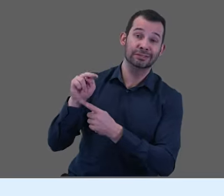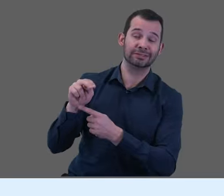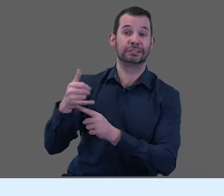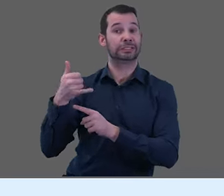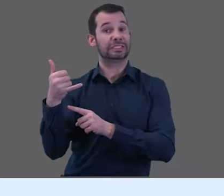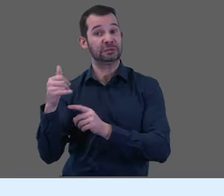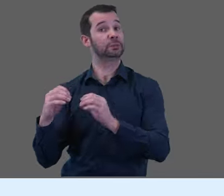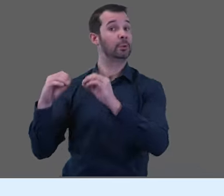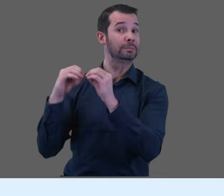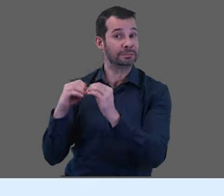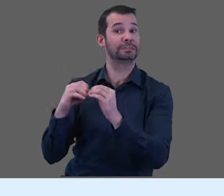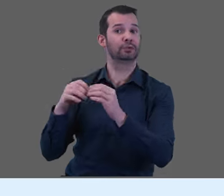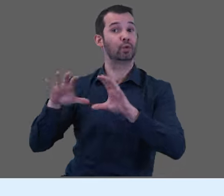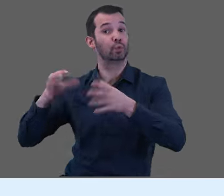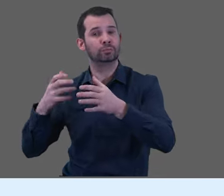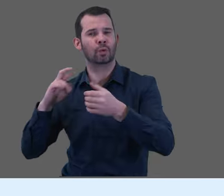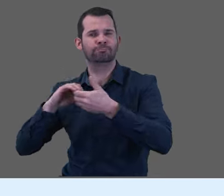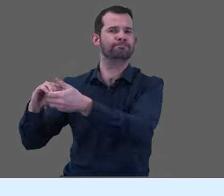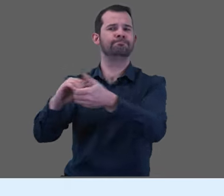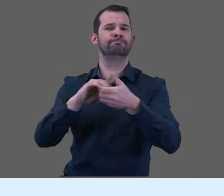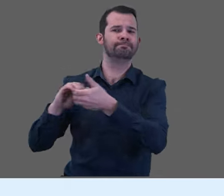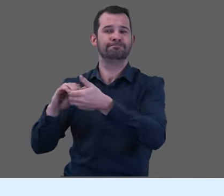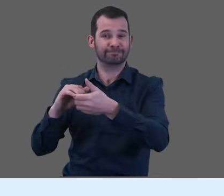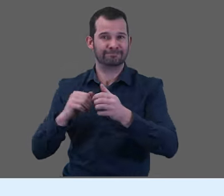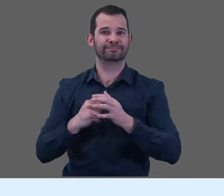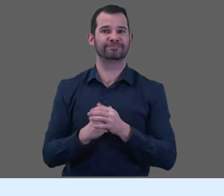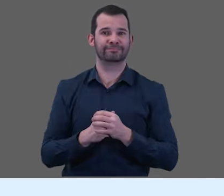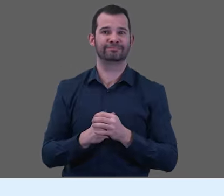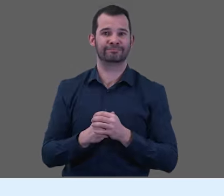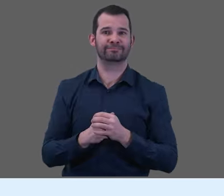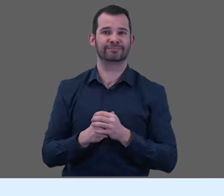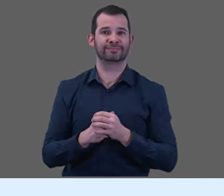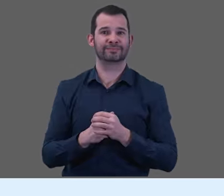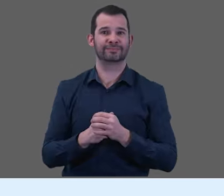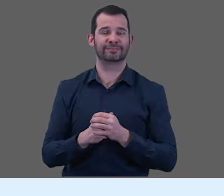First Nations, Inuit or Métis groups or collectives,